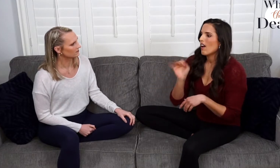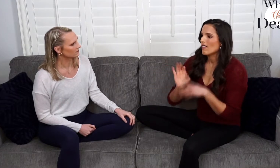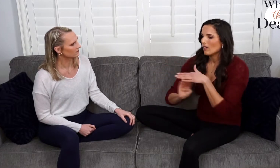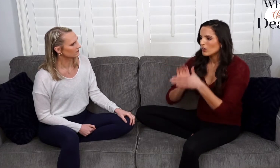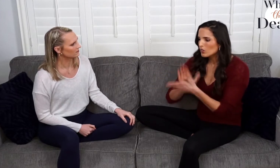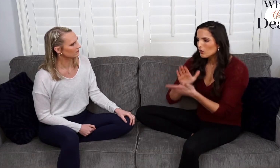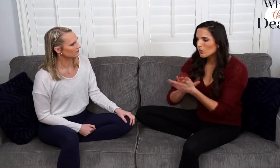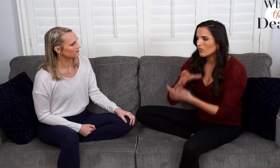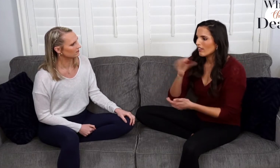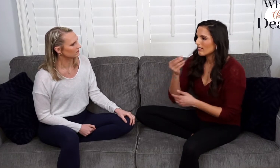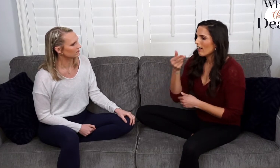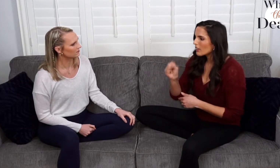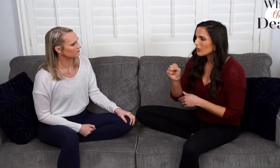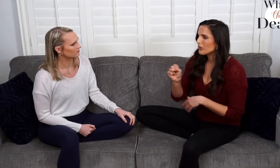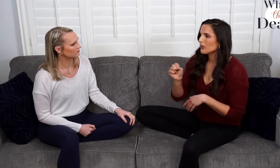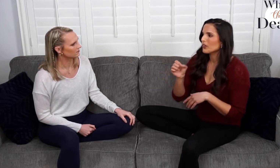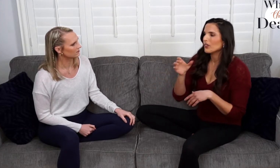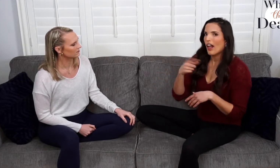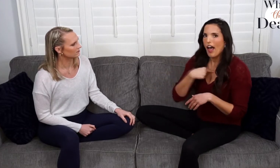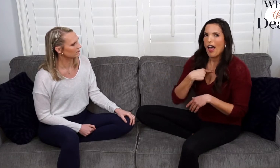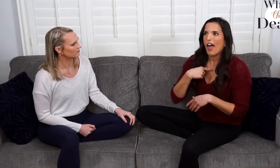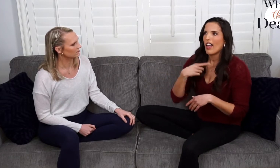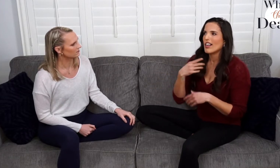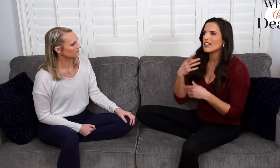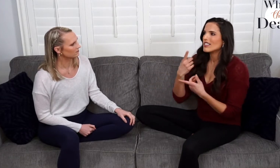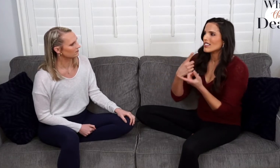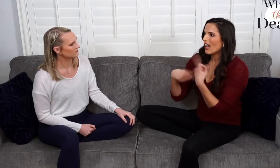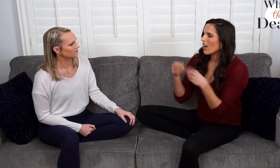up in elementary school and high school, I signed